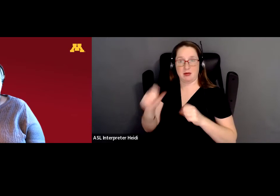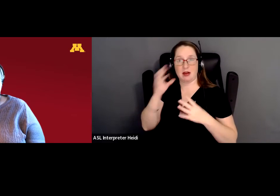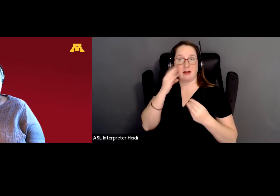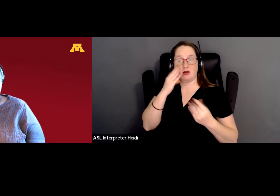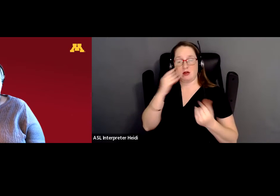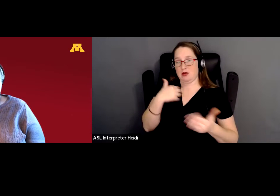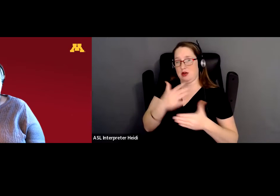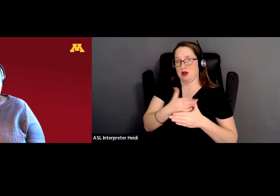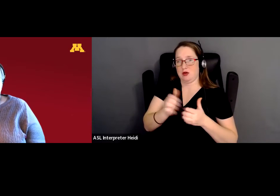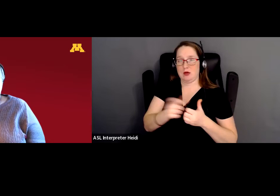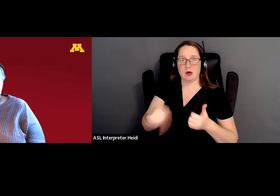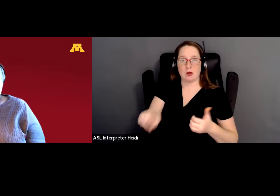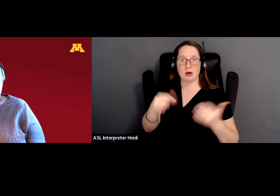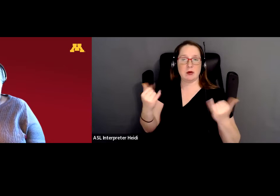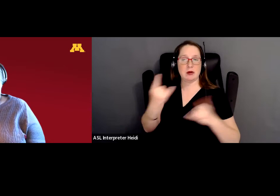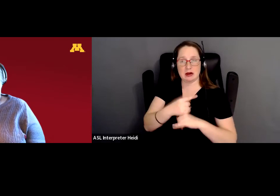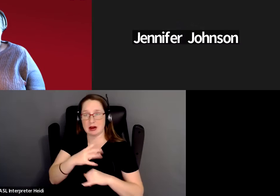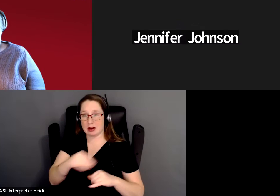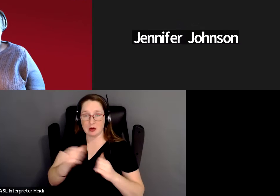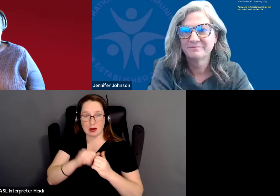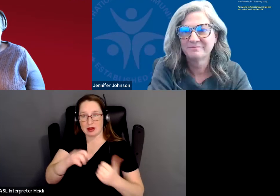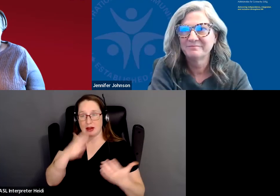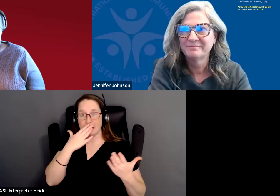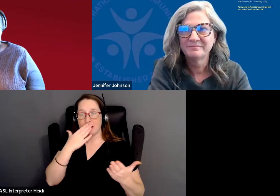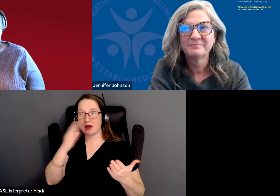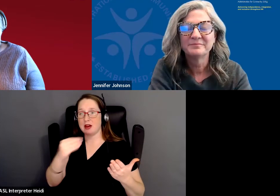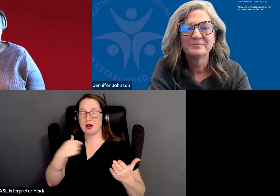shared with you today with that I will thank you and we will turn to questions.